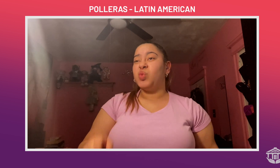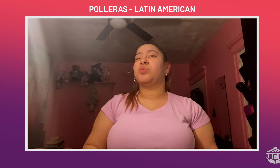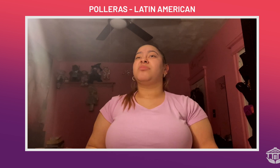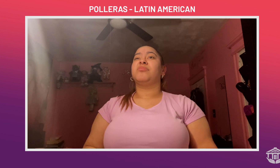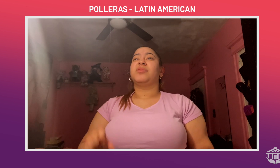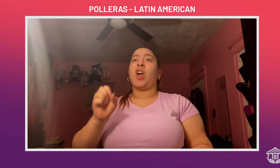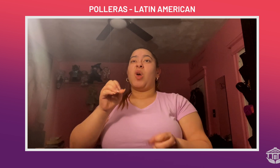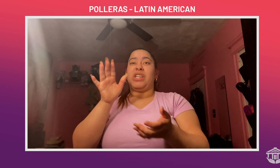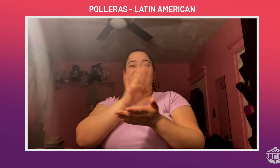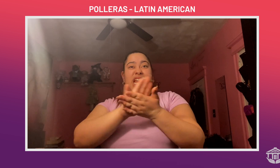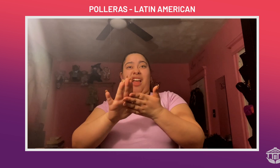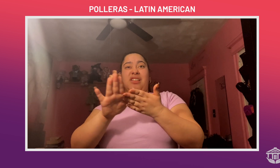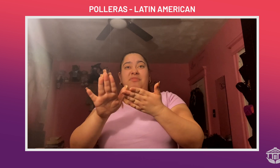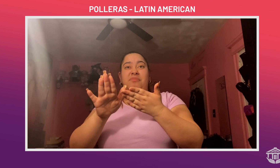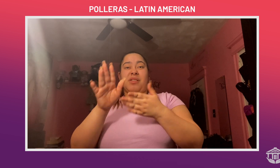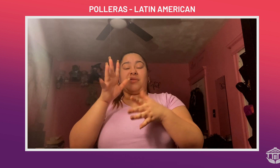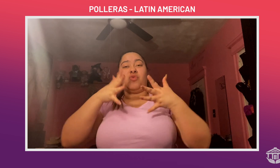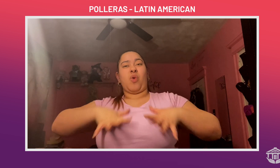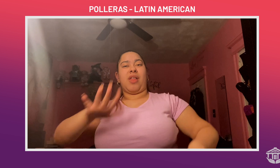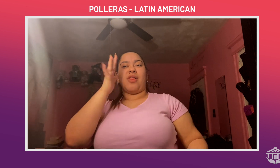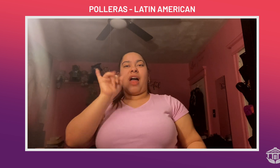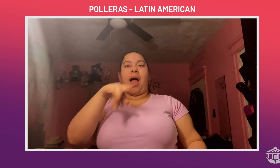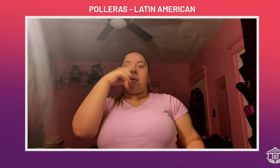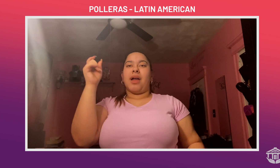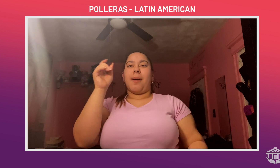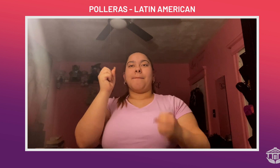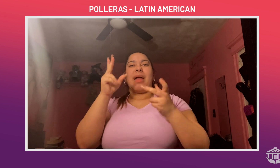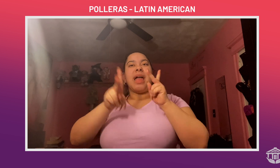Over time the pollera has become a symbol that people identify